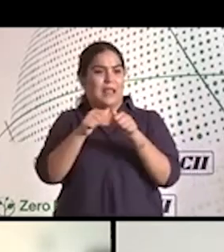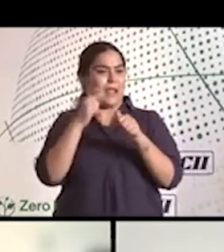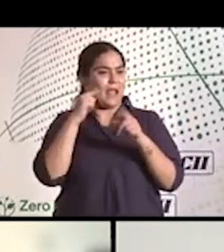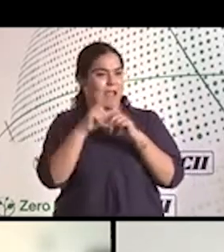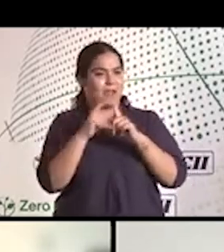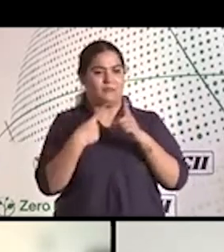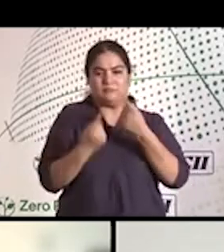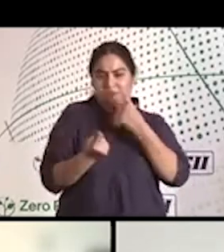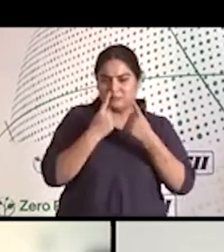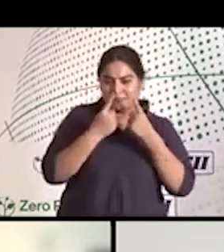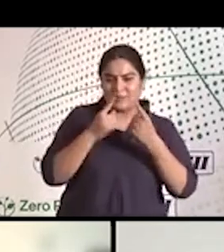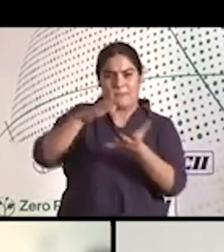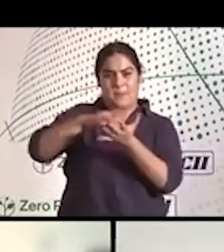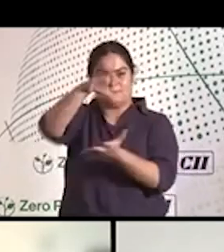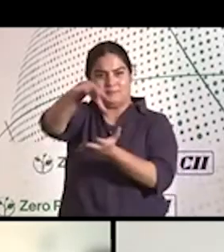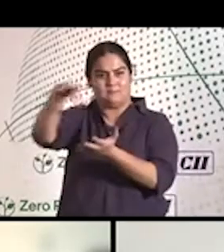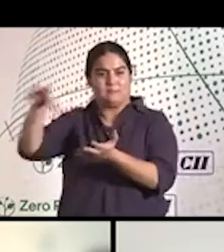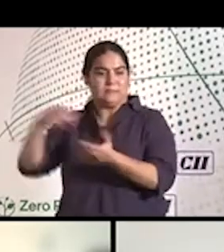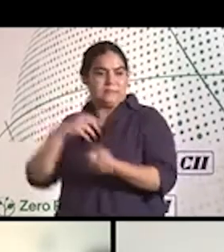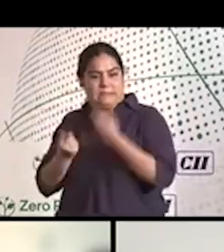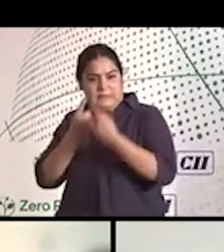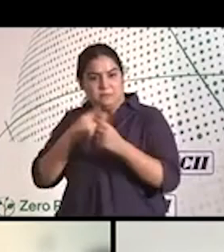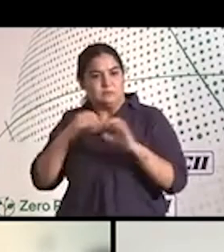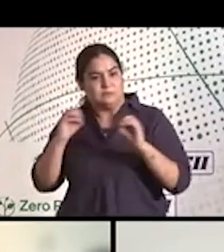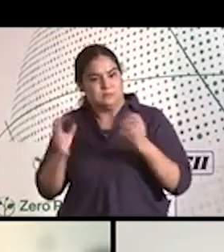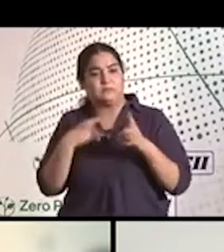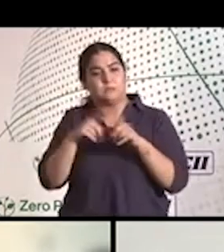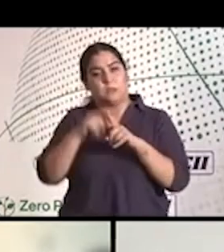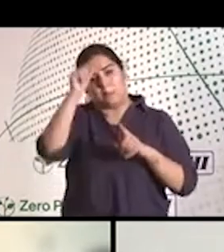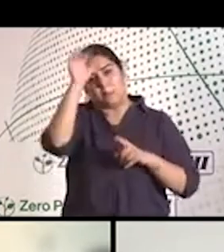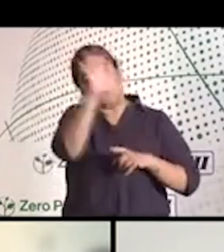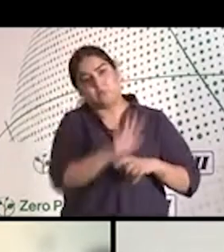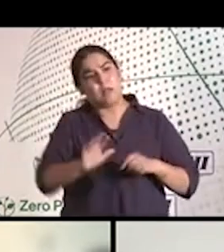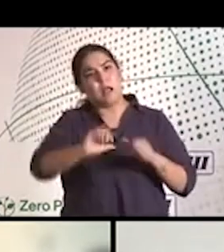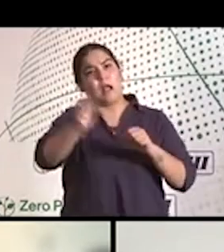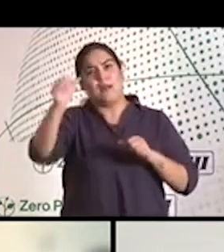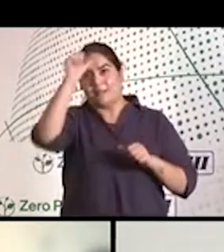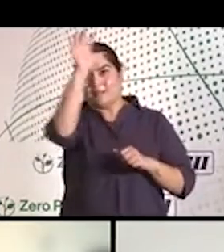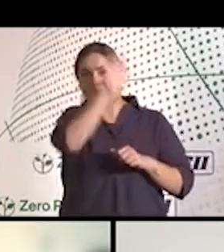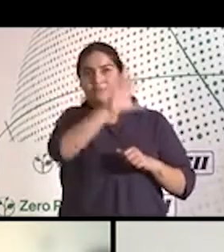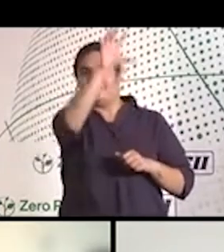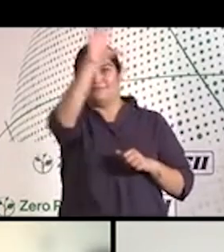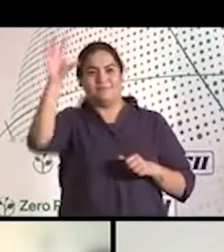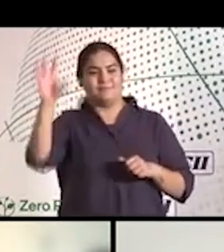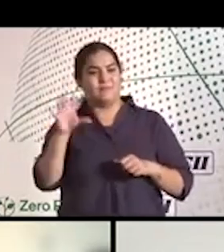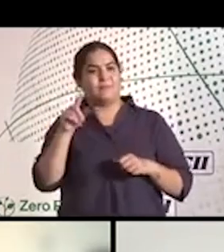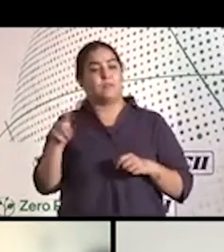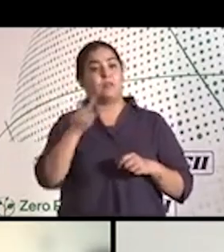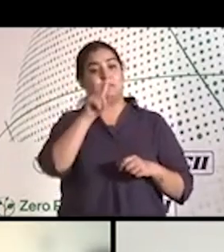We have conducted many camps, different parts of the country, and we have touched around 17,000 people.